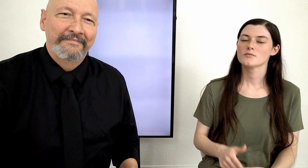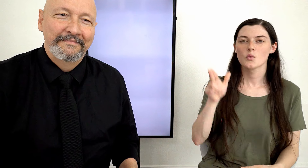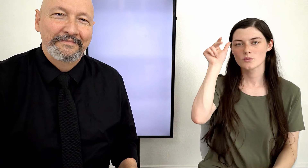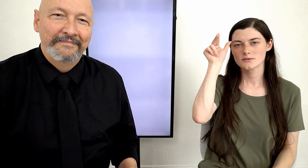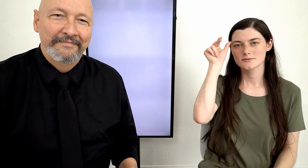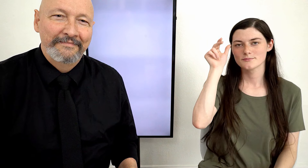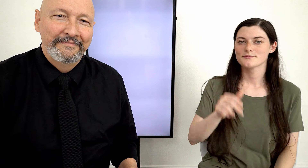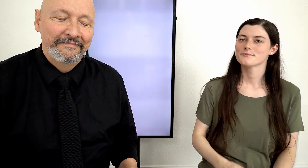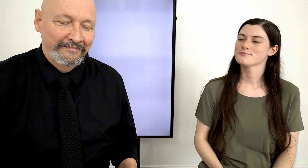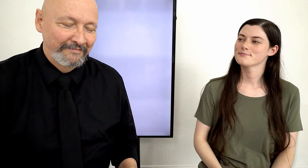horse